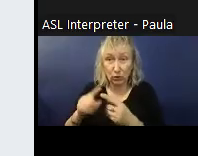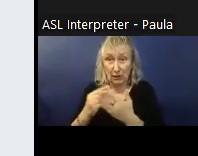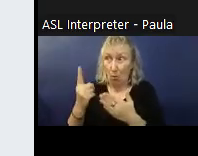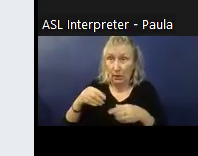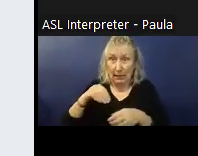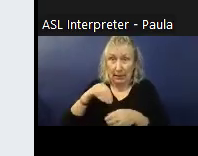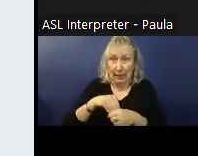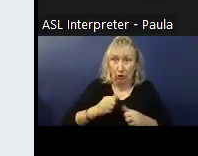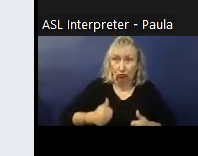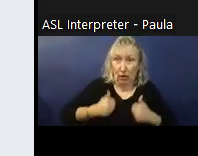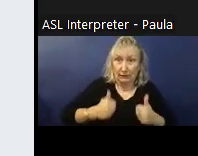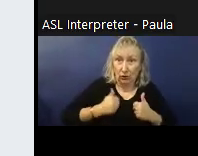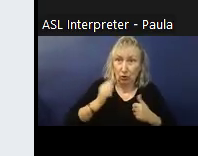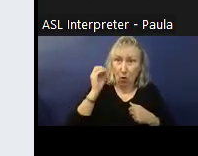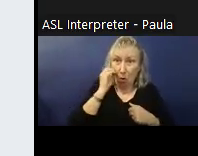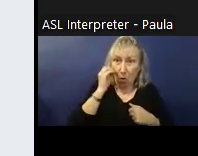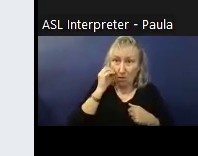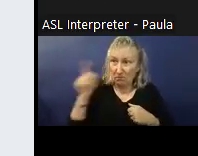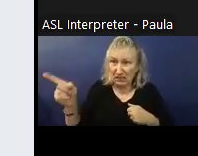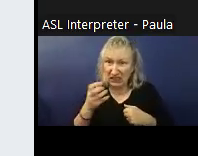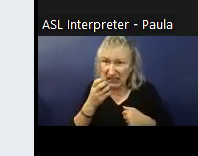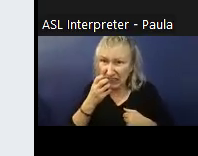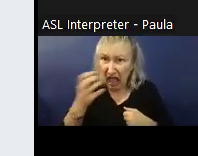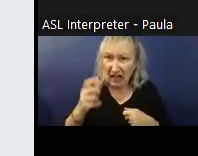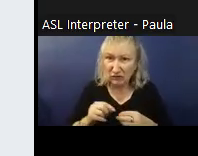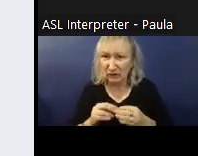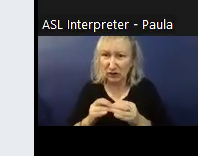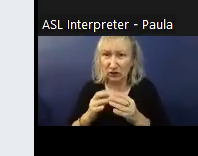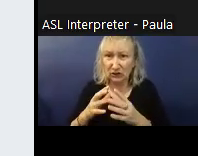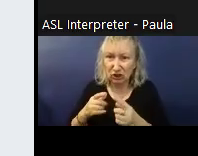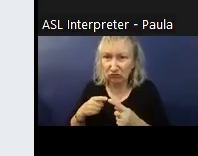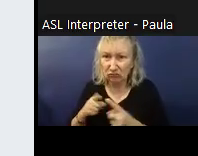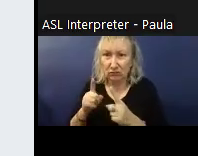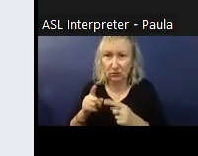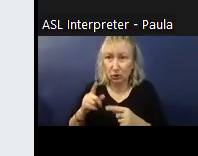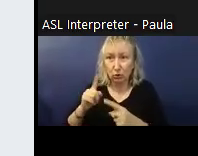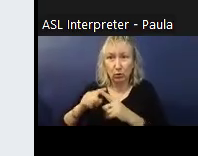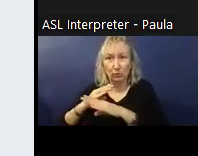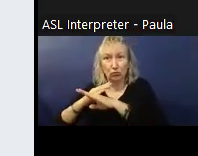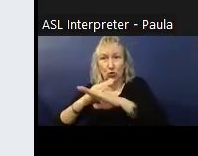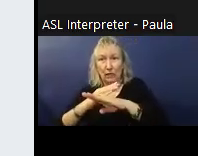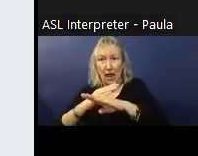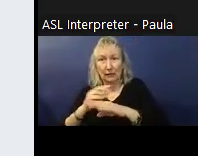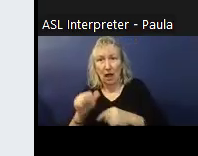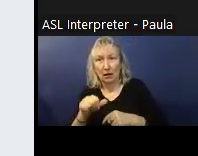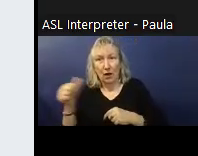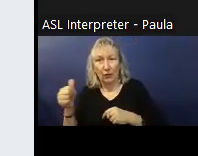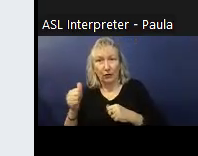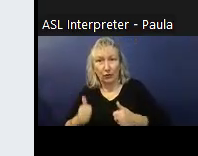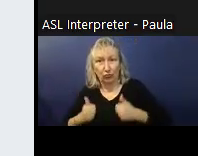And he yelled at another resident in trying to protect a second resident. And it, you know, it was inappropriate.